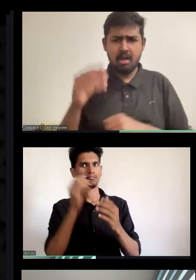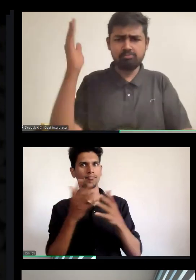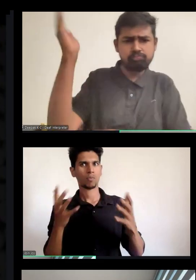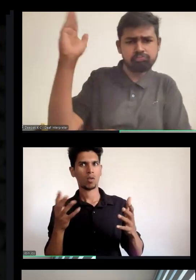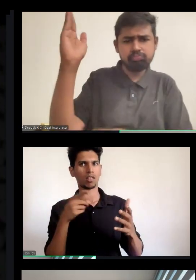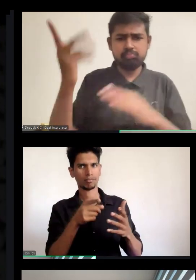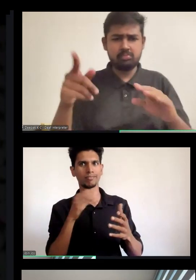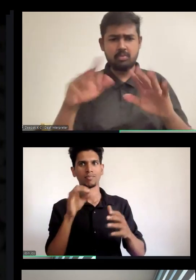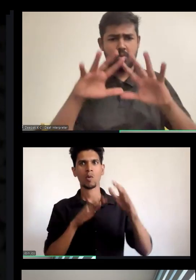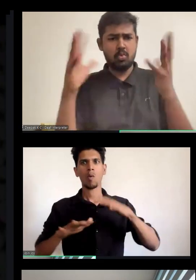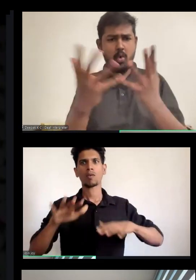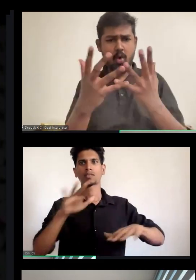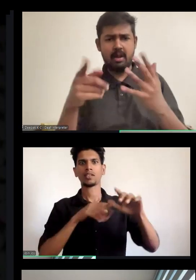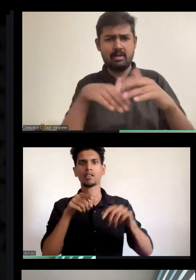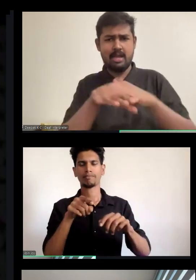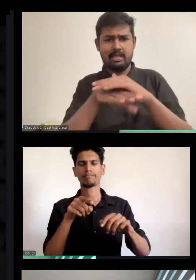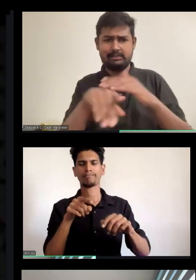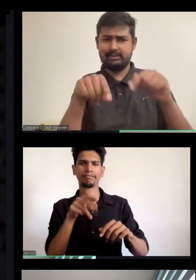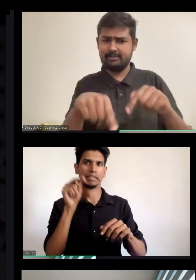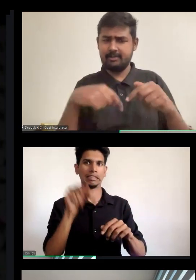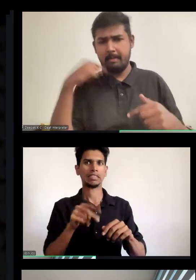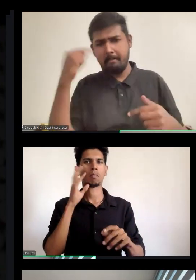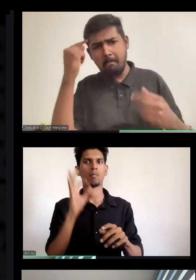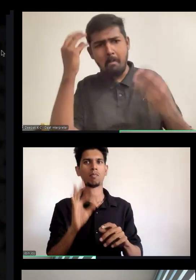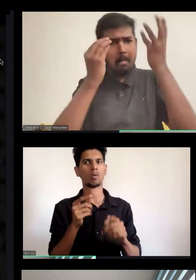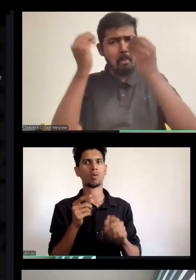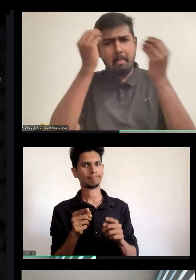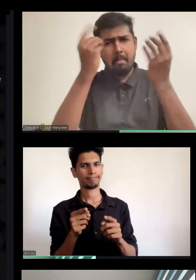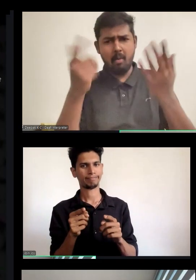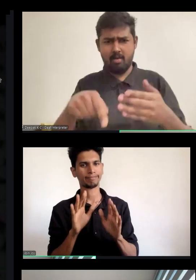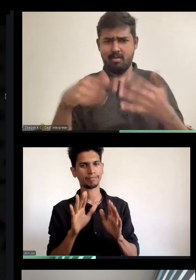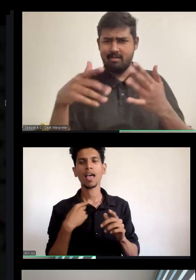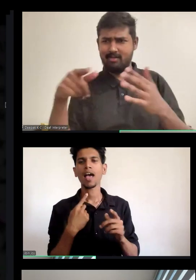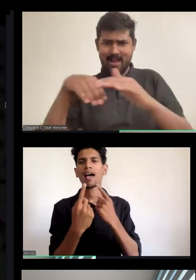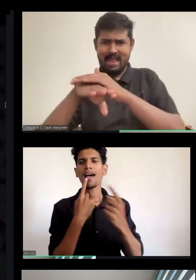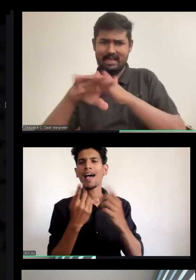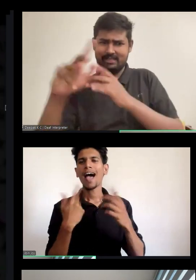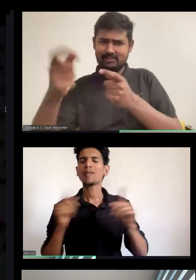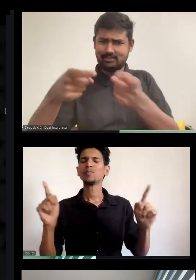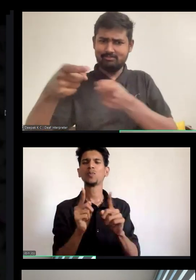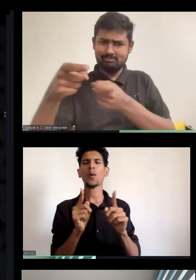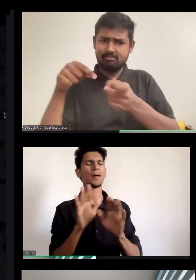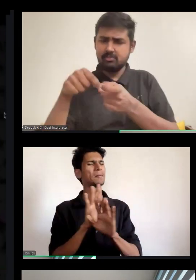My talk will be very short, but I have packed a number of links into my deck.